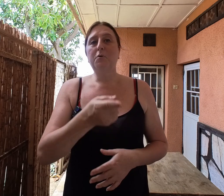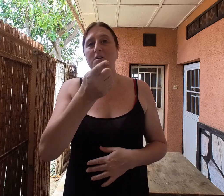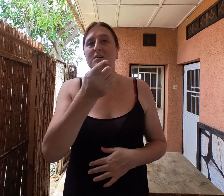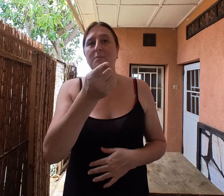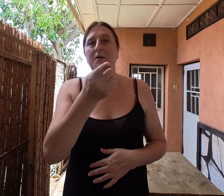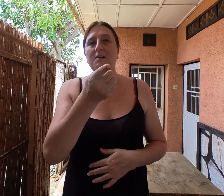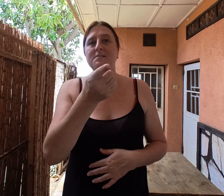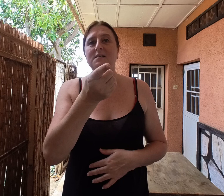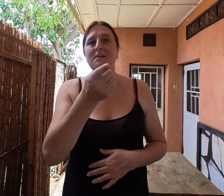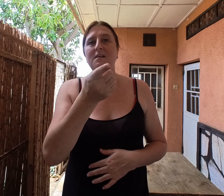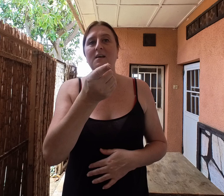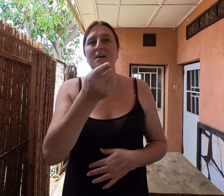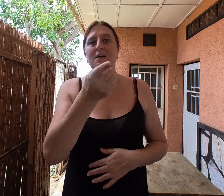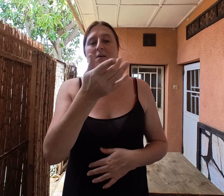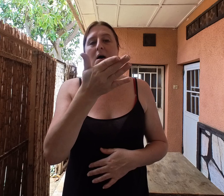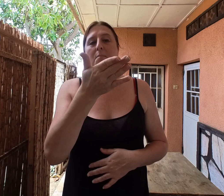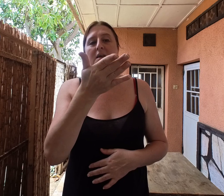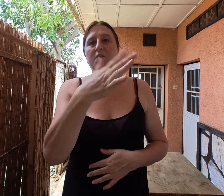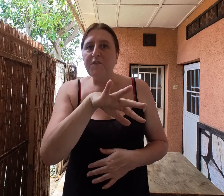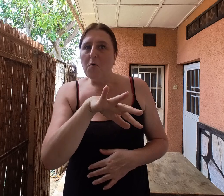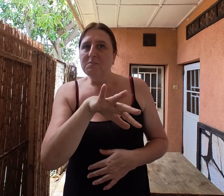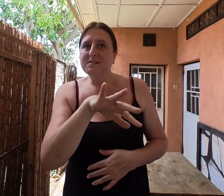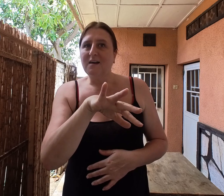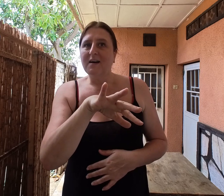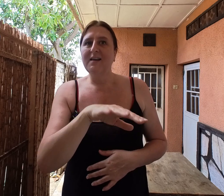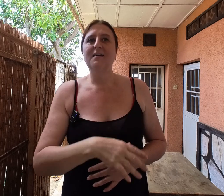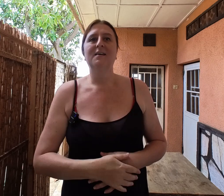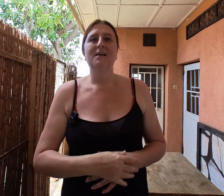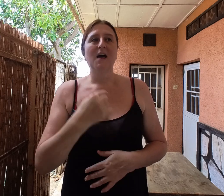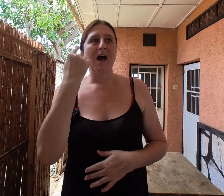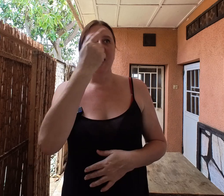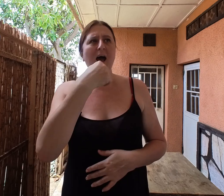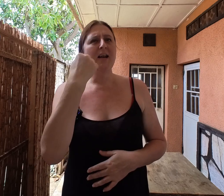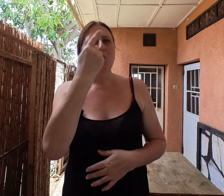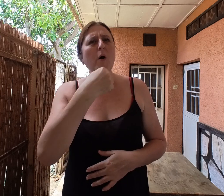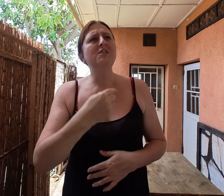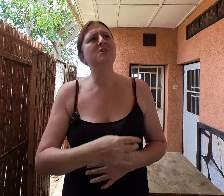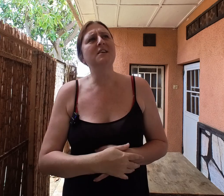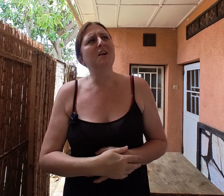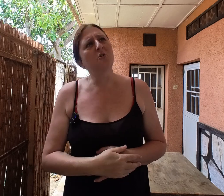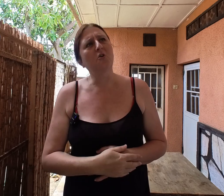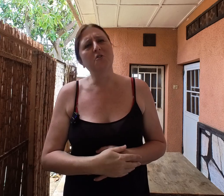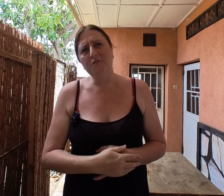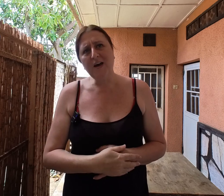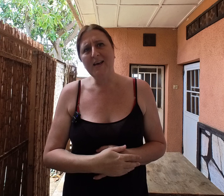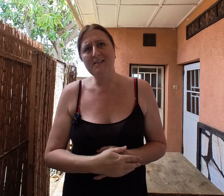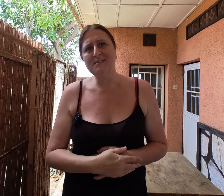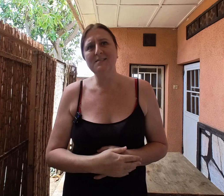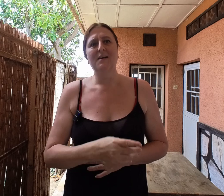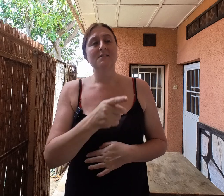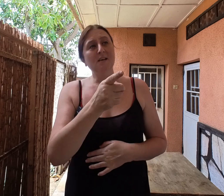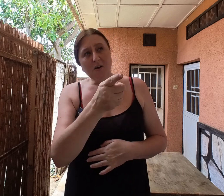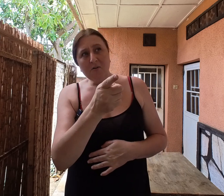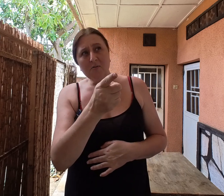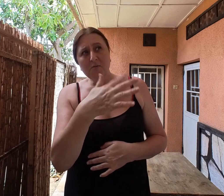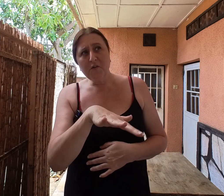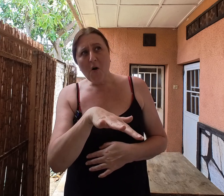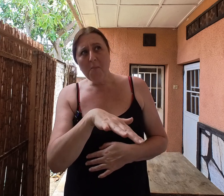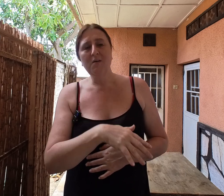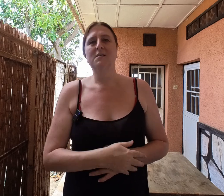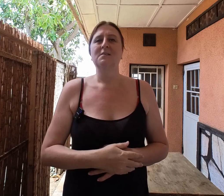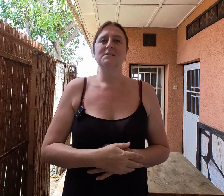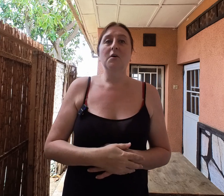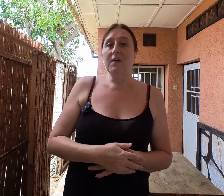to point at the person and make the 'from' sign and a questioning look on your face. So, 'from?'